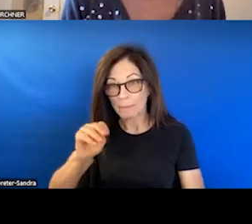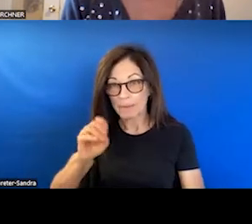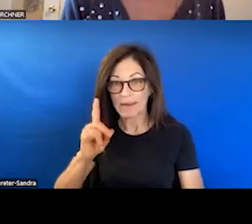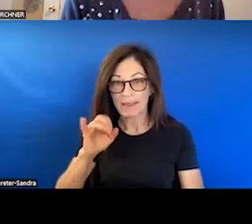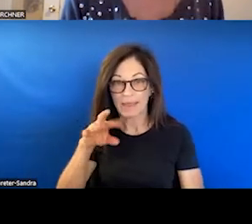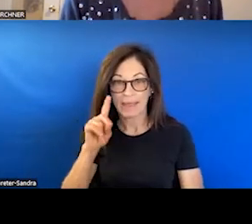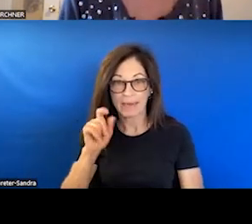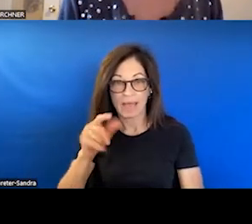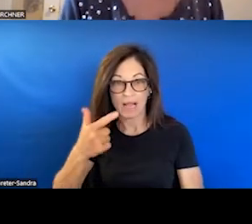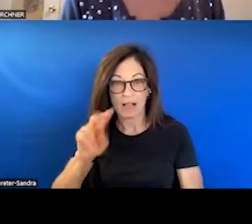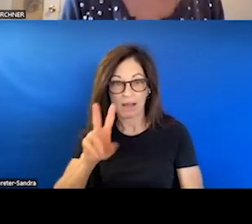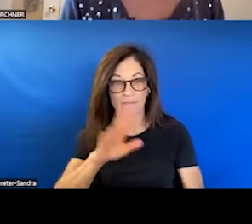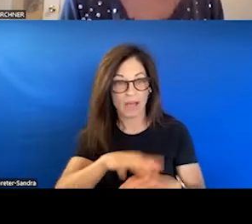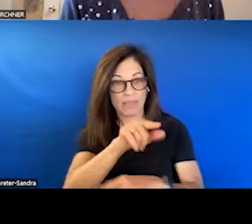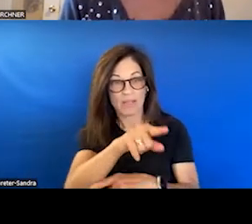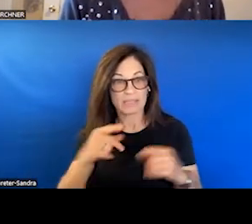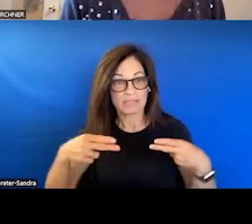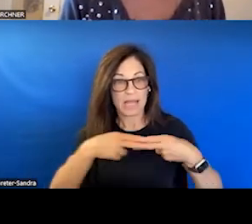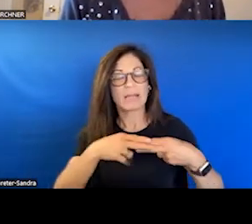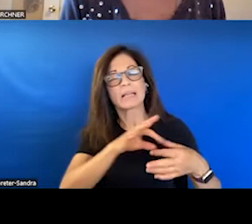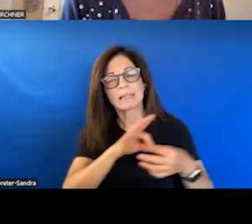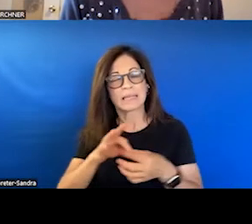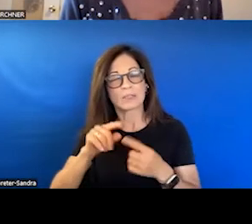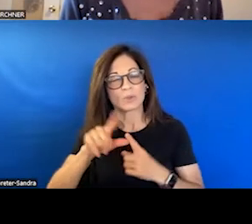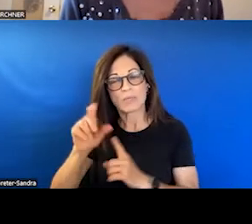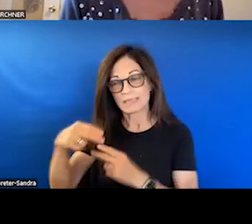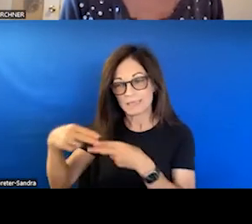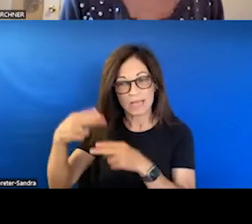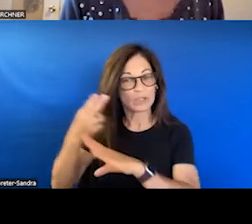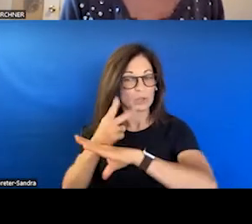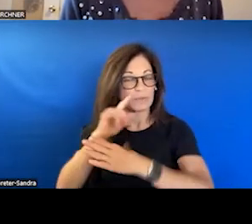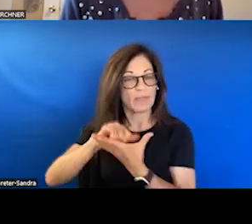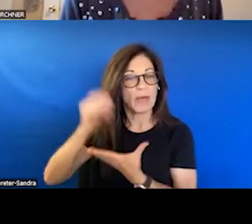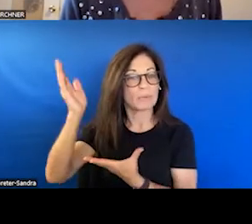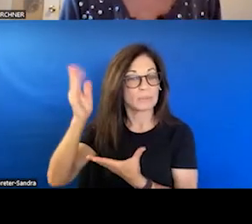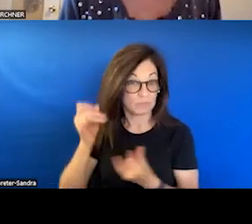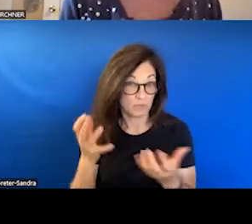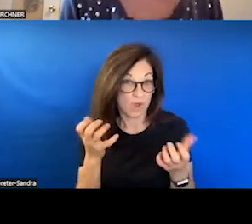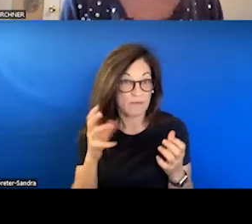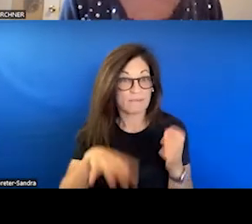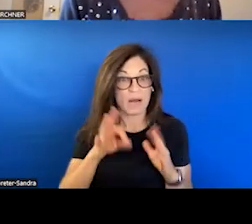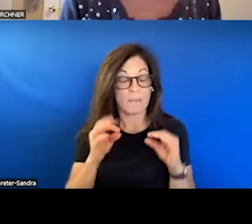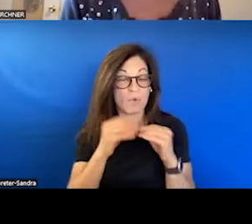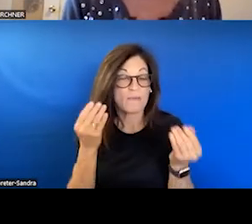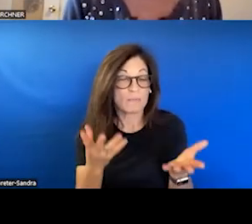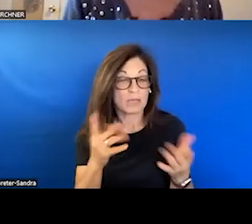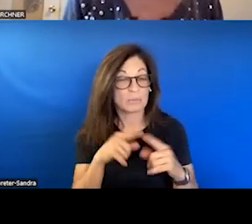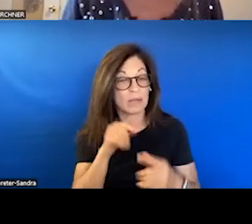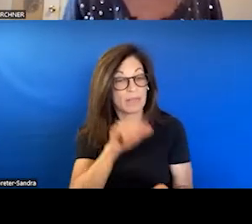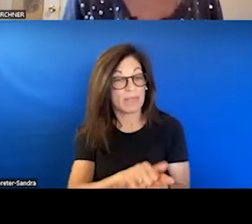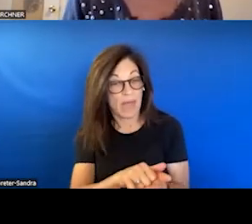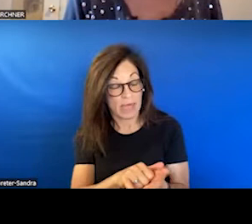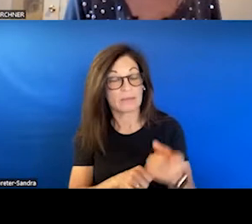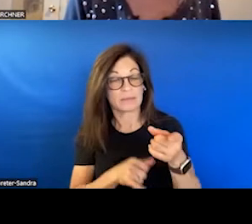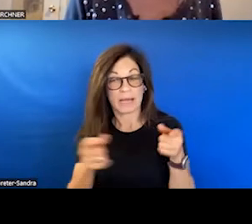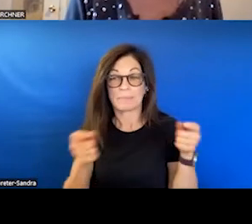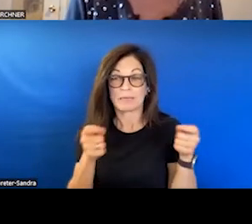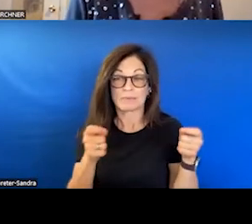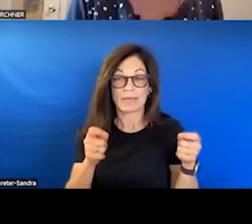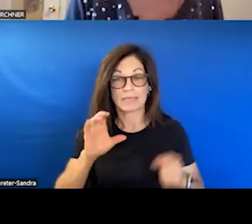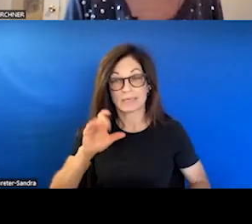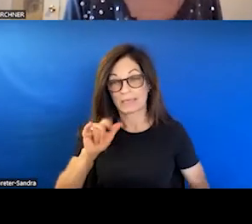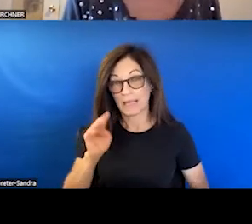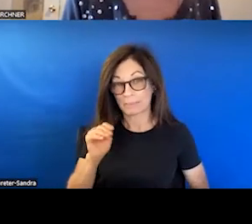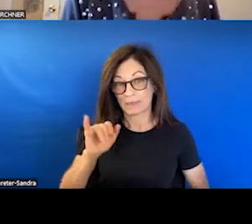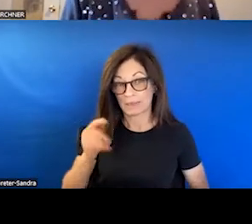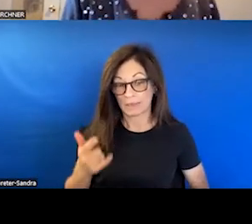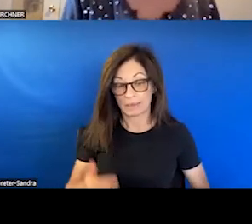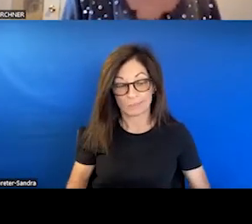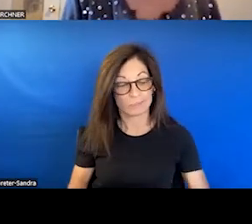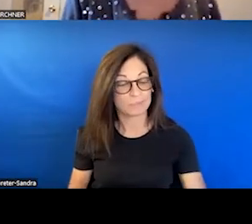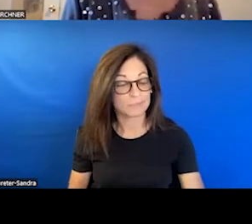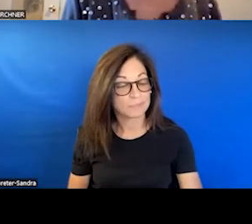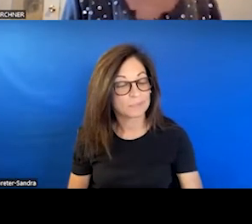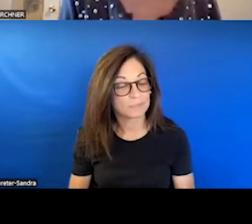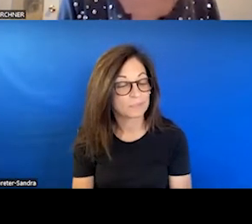SLIDE. LINKS TO THE SLIDE IF YOU WANT TO FIND OUT MORE ABOUT ADMINISTRATIVE CLAIMING. NEXT SLIDE.